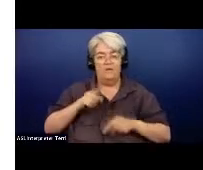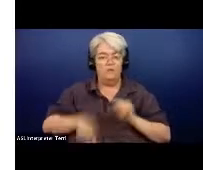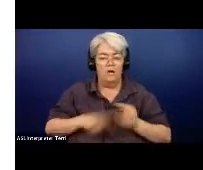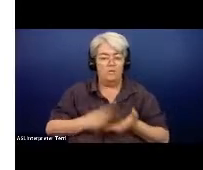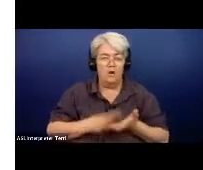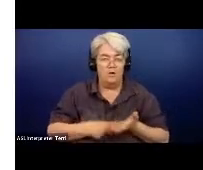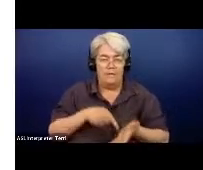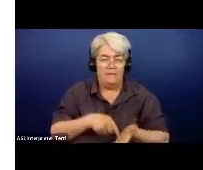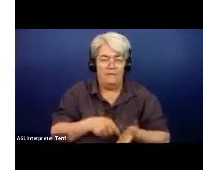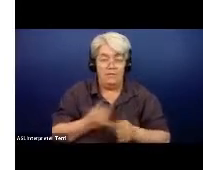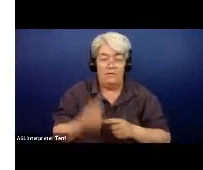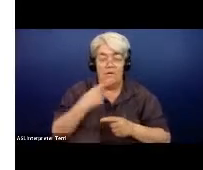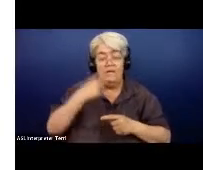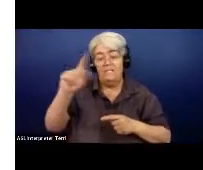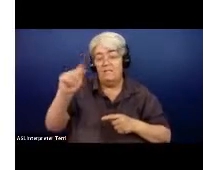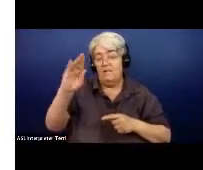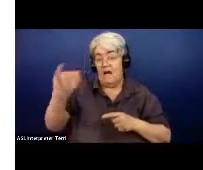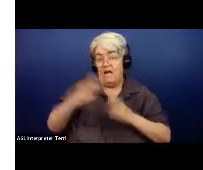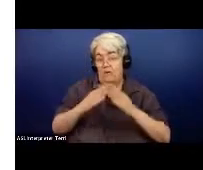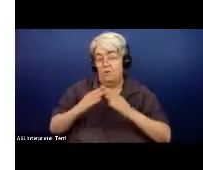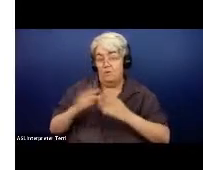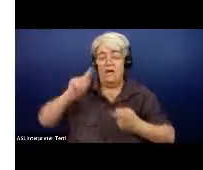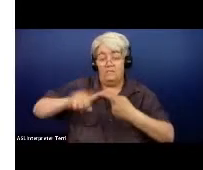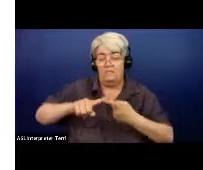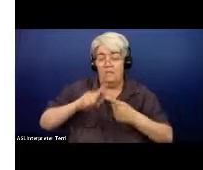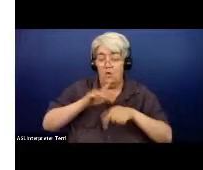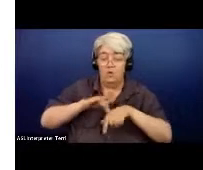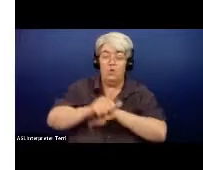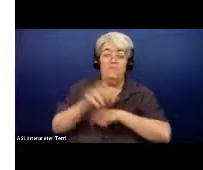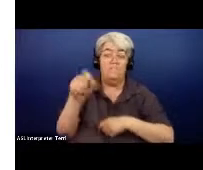anybody until the early September